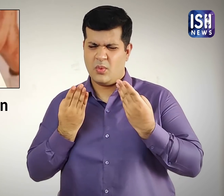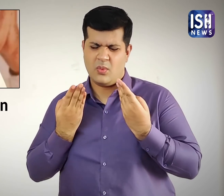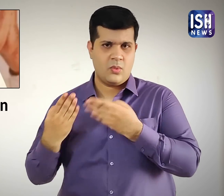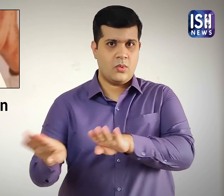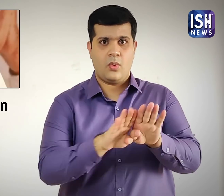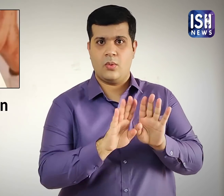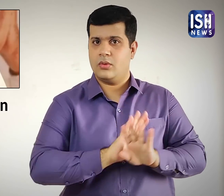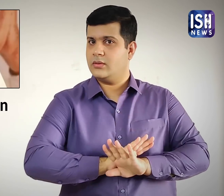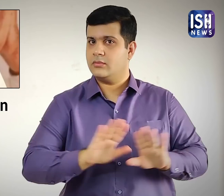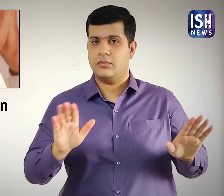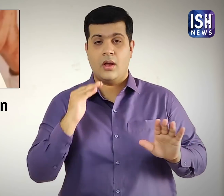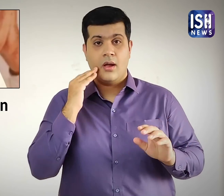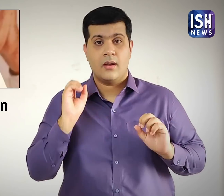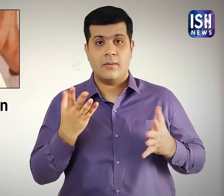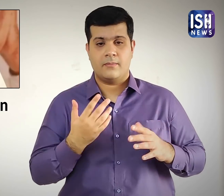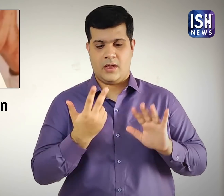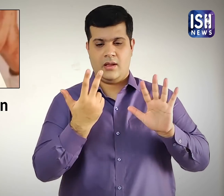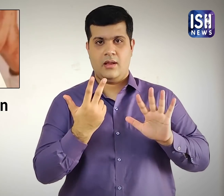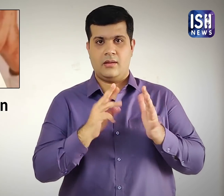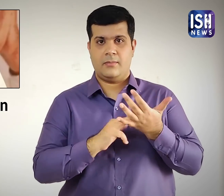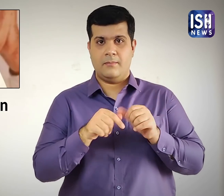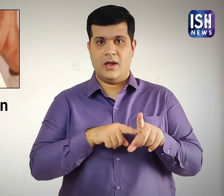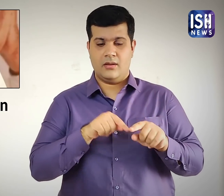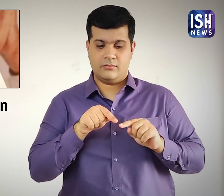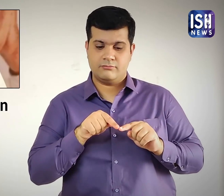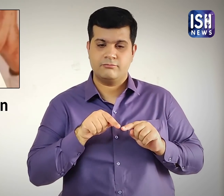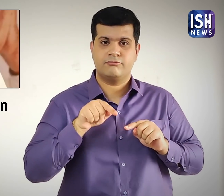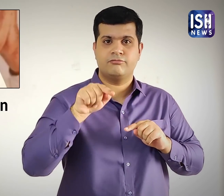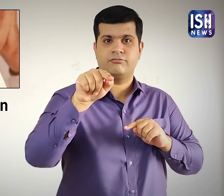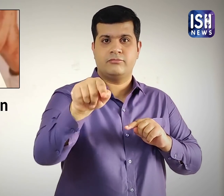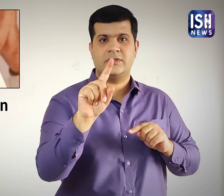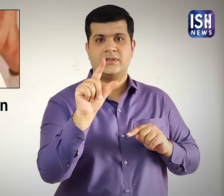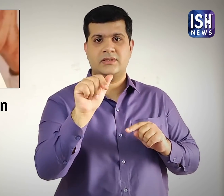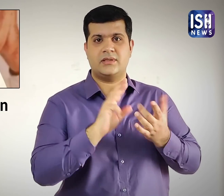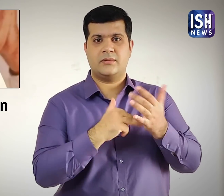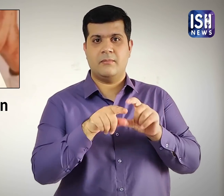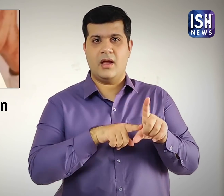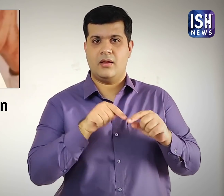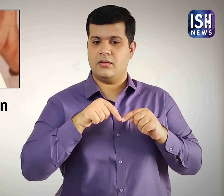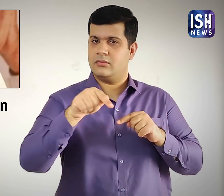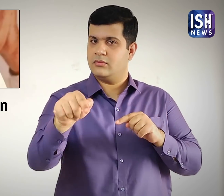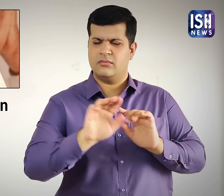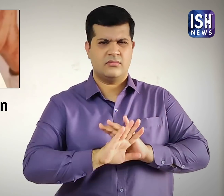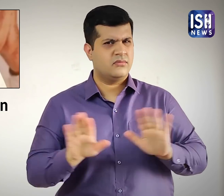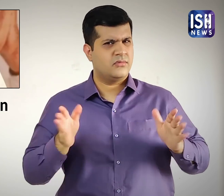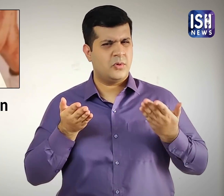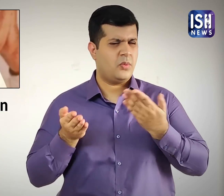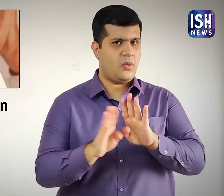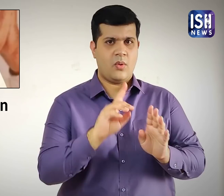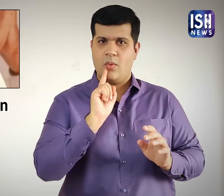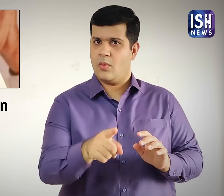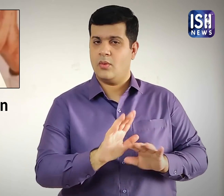a complete lockdown in kerala from 8 May to 16 May.